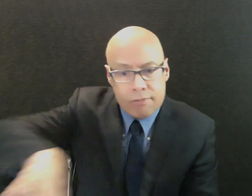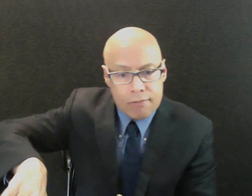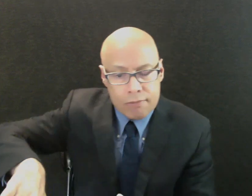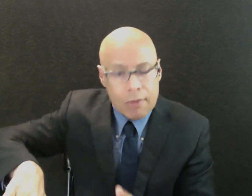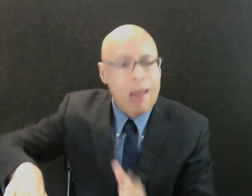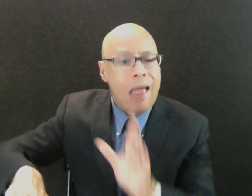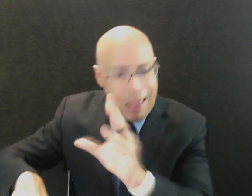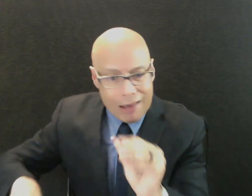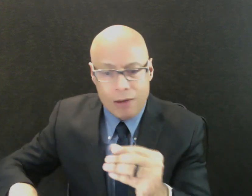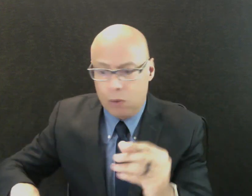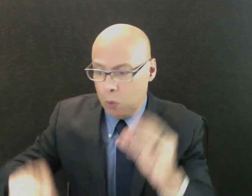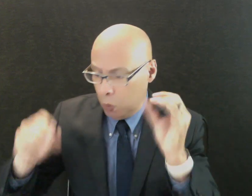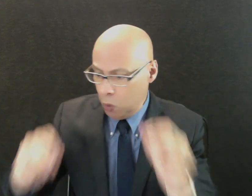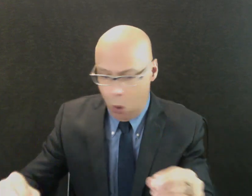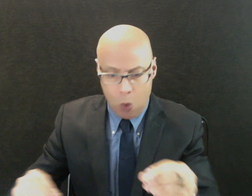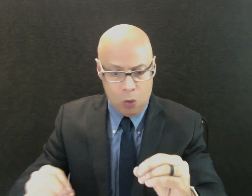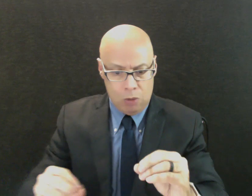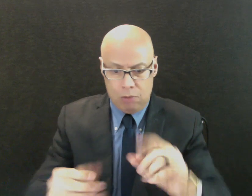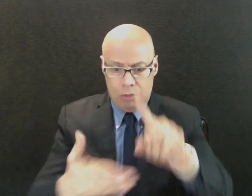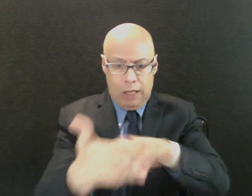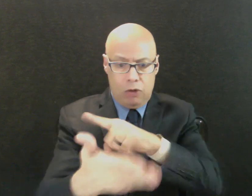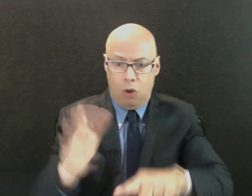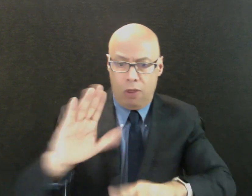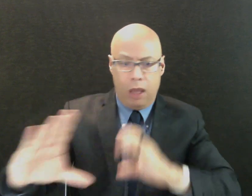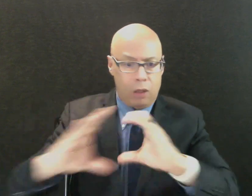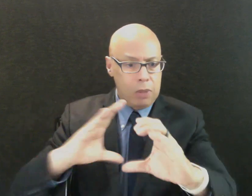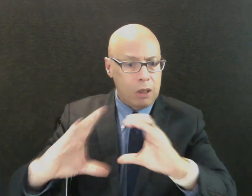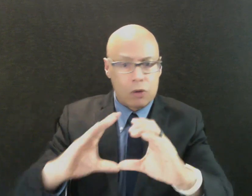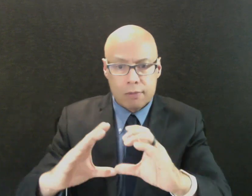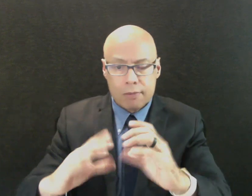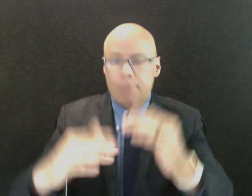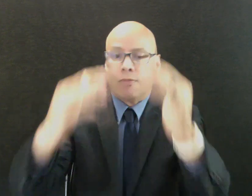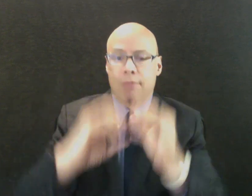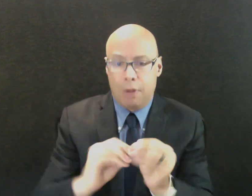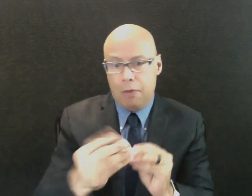communication 5. It must give free access to